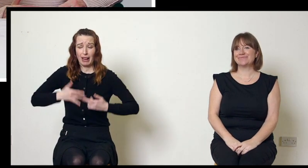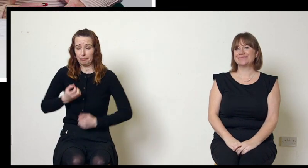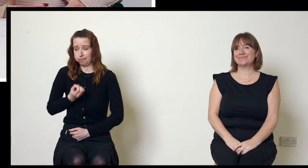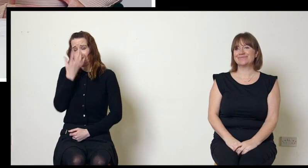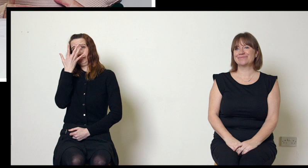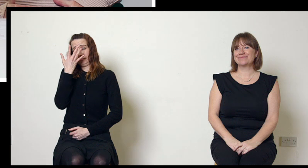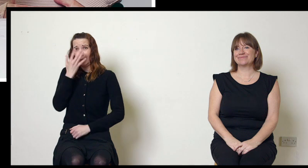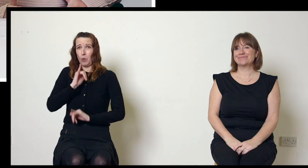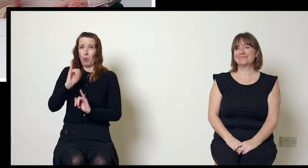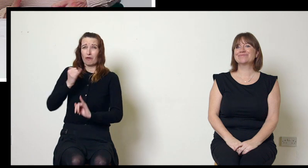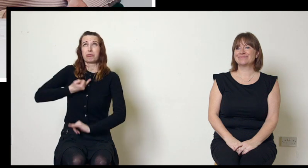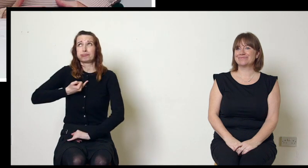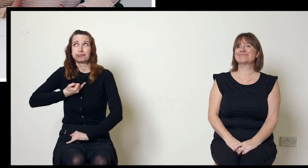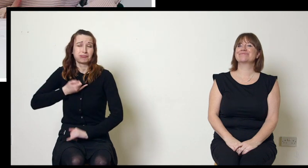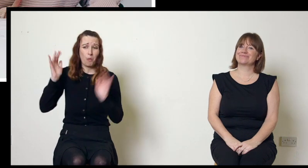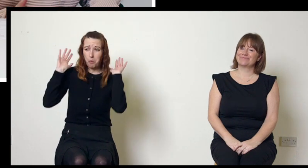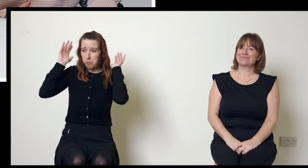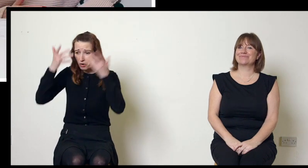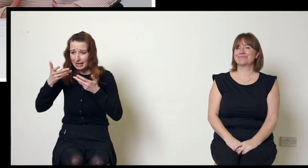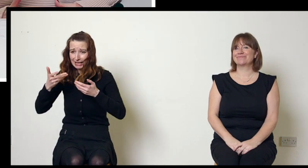And what if we get it wrong and the language is quite political,